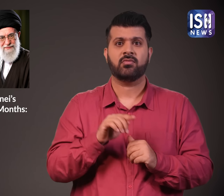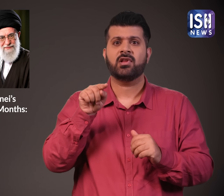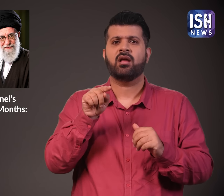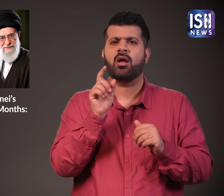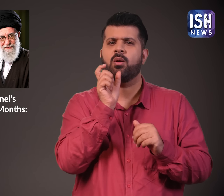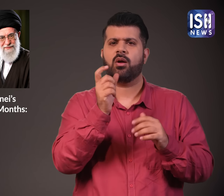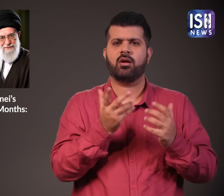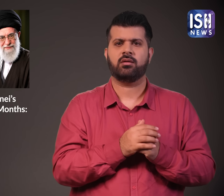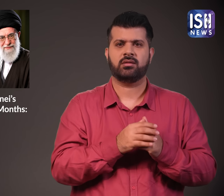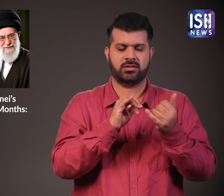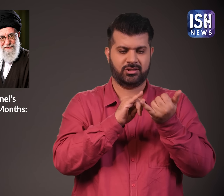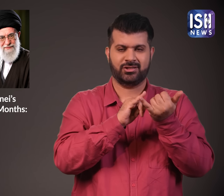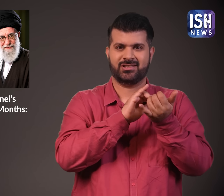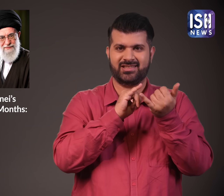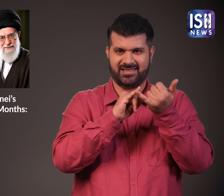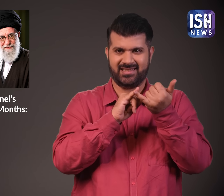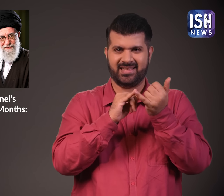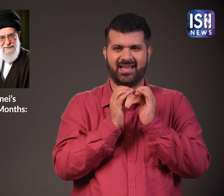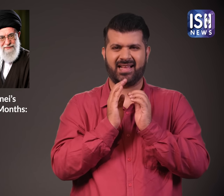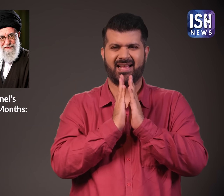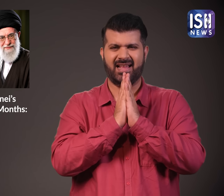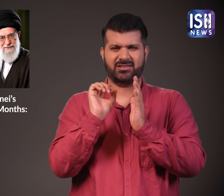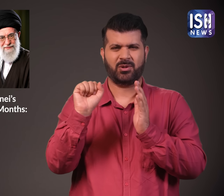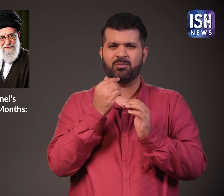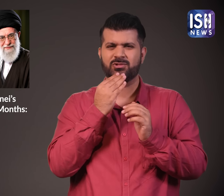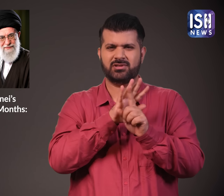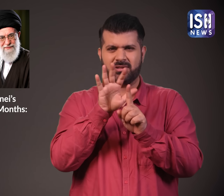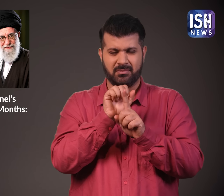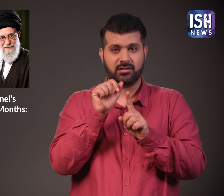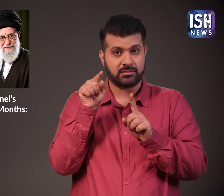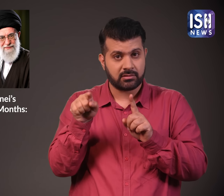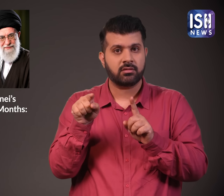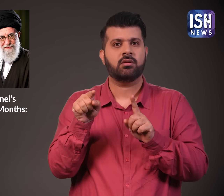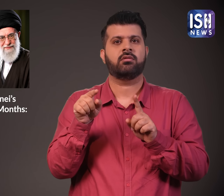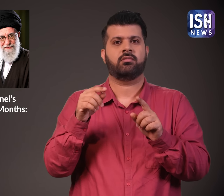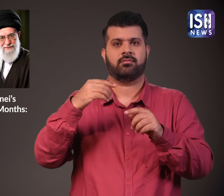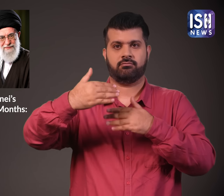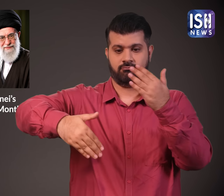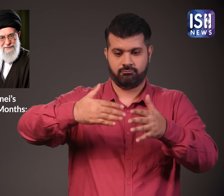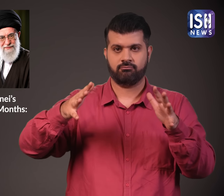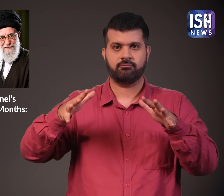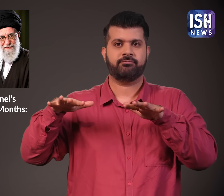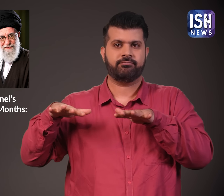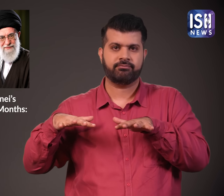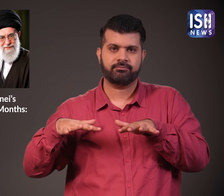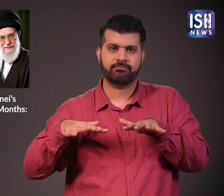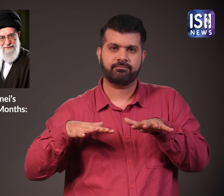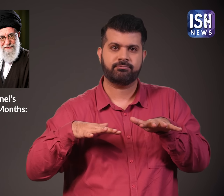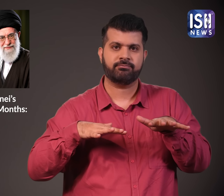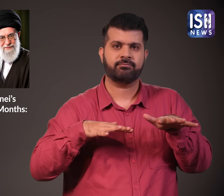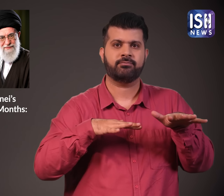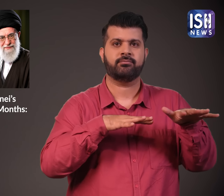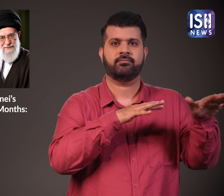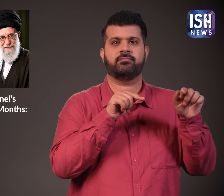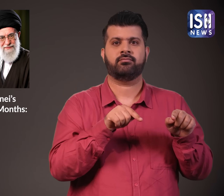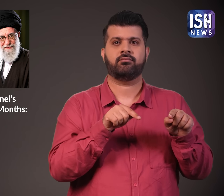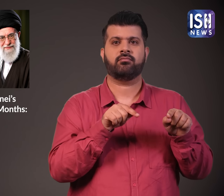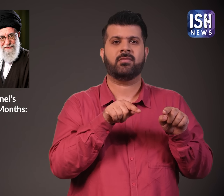Khamenei's remains were taken to Shiite religious sites where people continued to pay their respects.